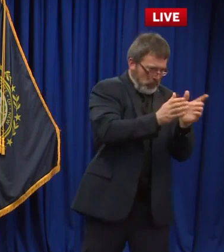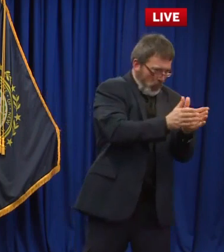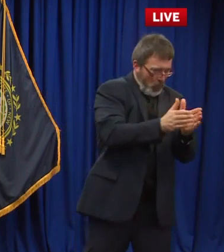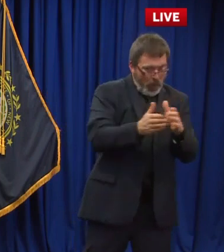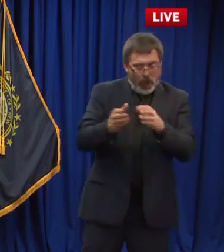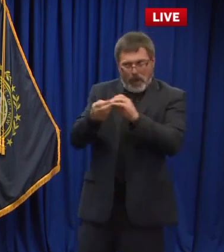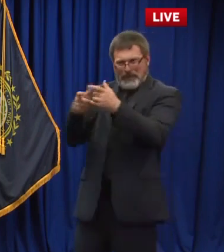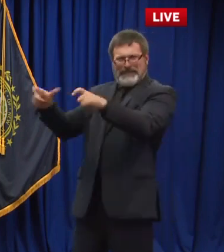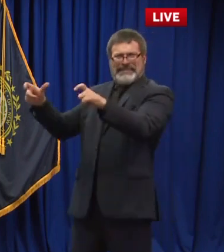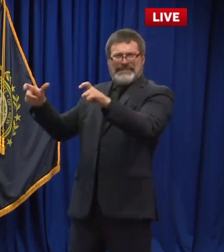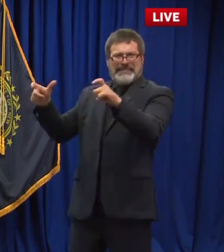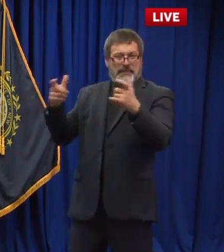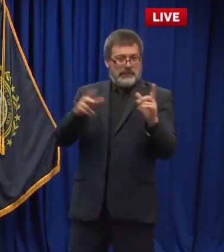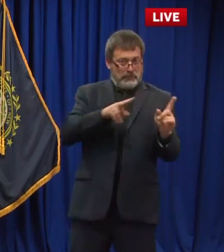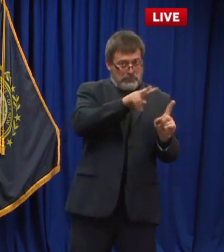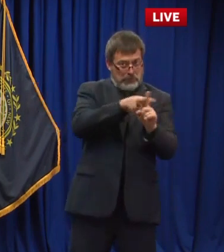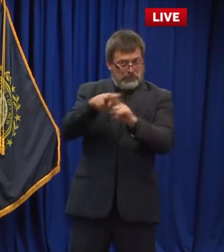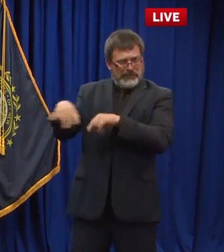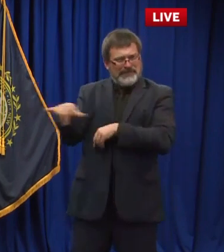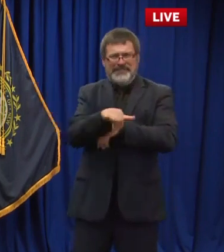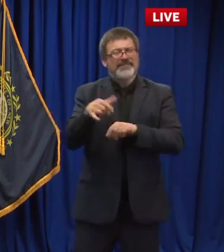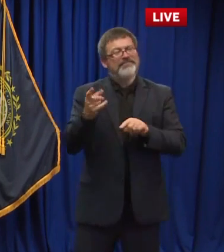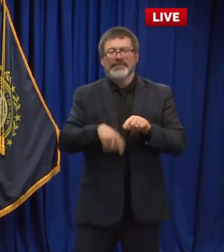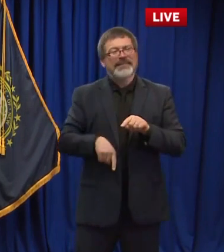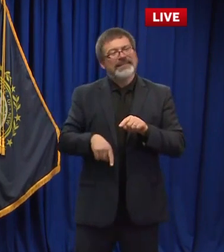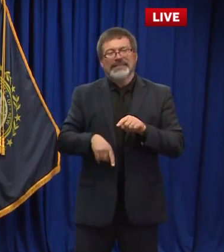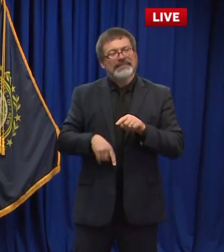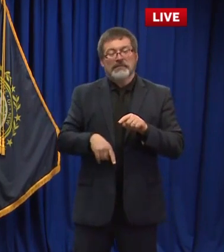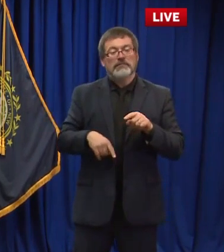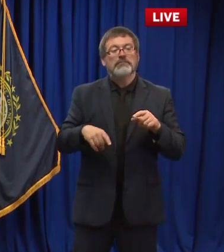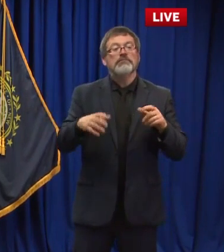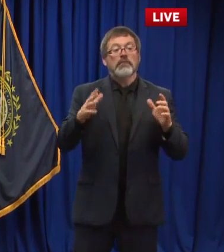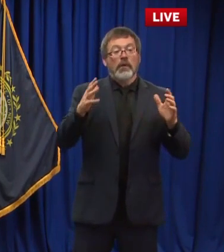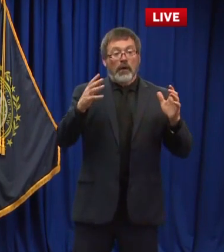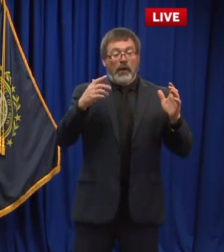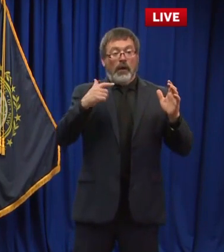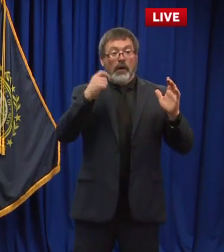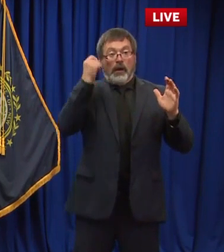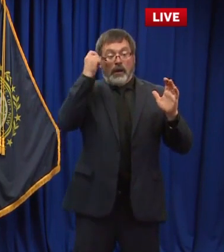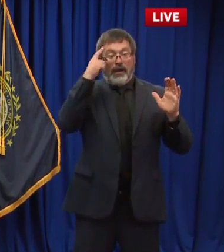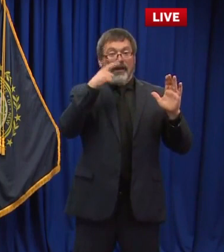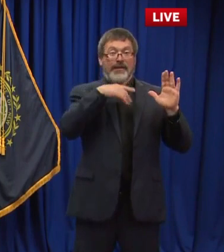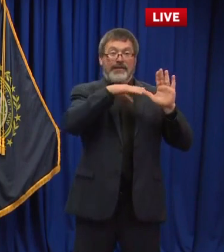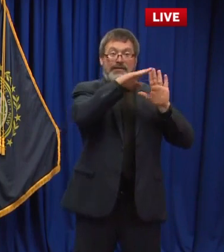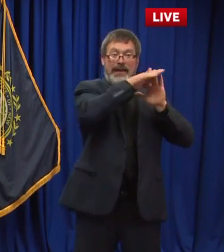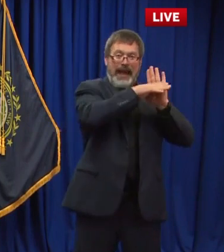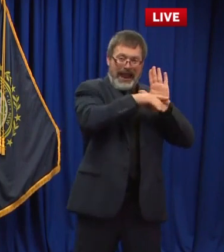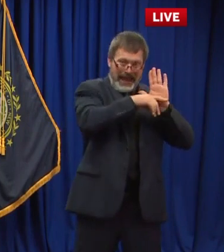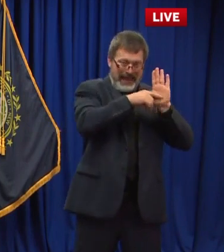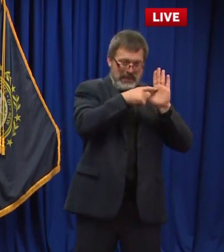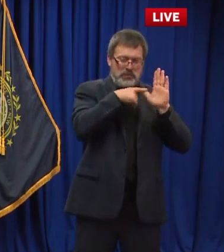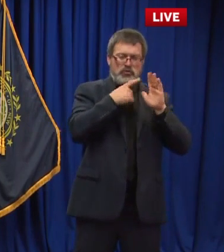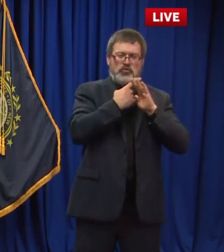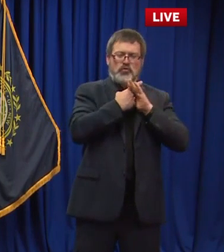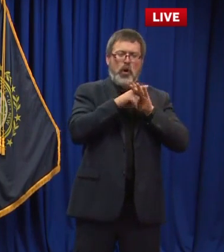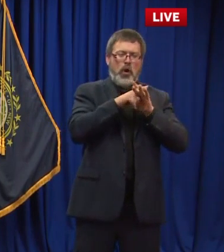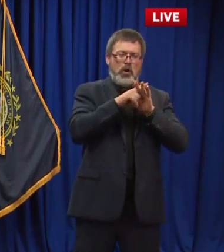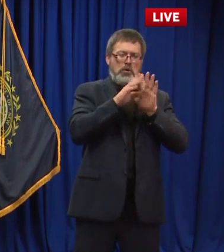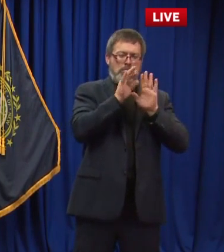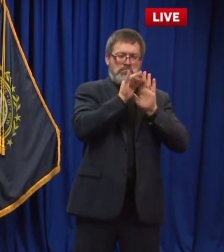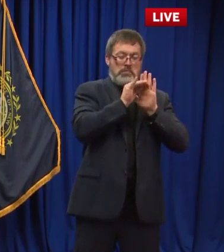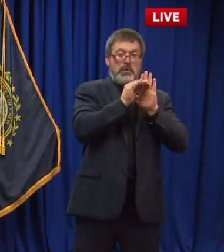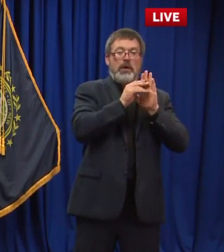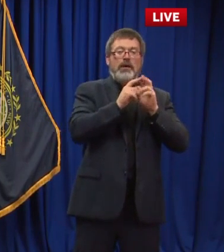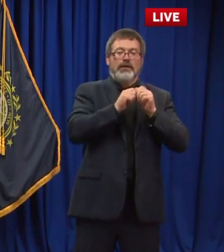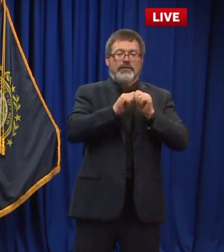THERE ARE DIFFERENT DYNAMICS, DIFFERENT MANAGEMENT CAPABILITIES AND DIFFERENT RESOURCES AT HAND FOR THE TOWN AND SCHOOL.